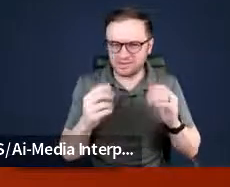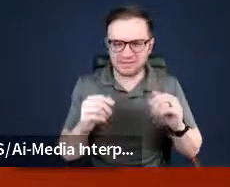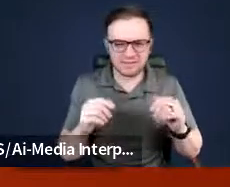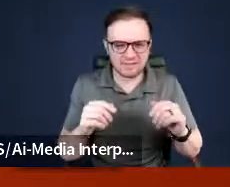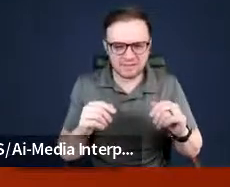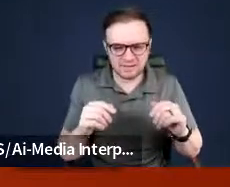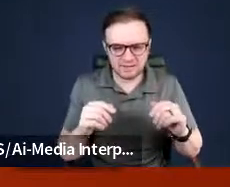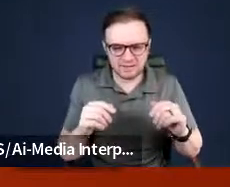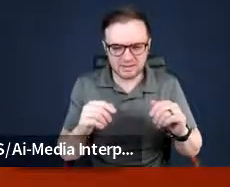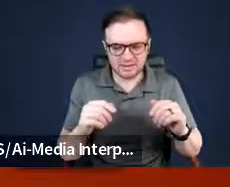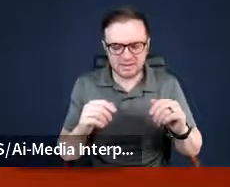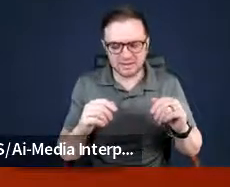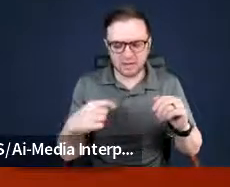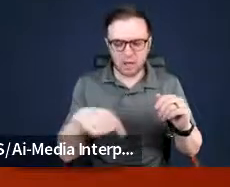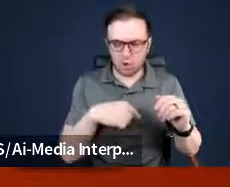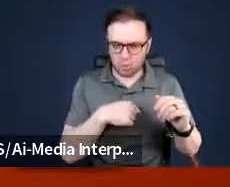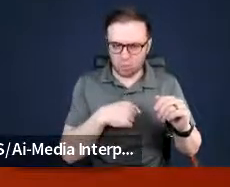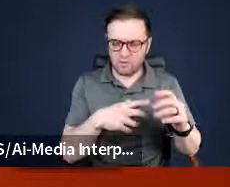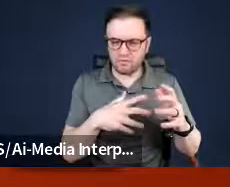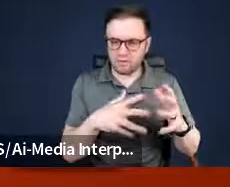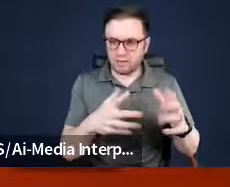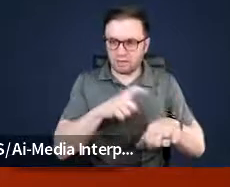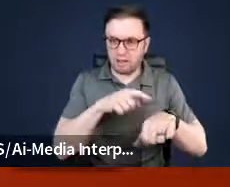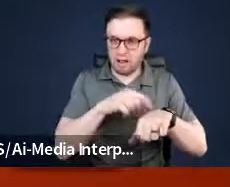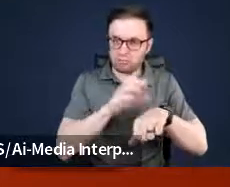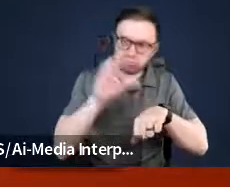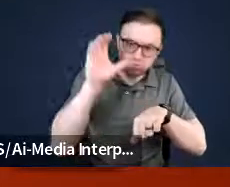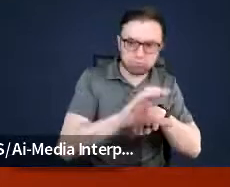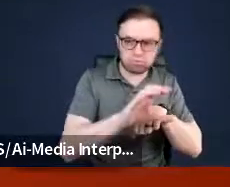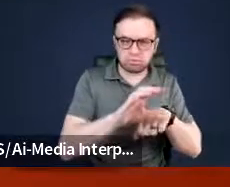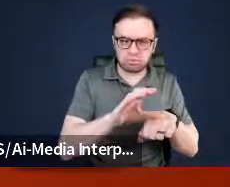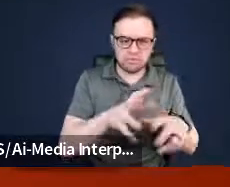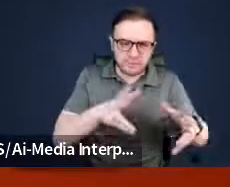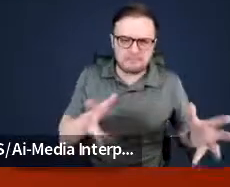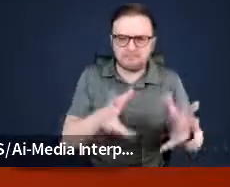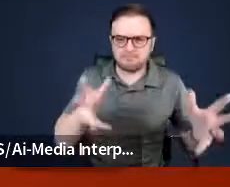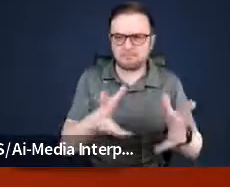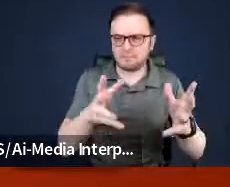is basely something that Matt and I are very passionate about, while we have our roles,